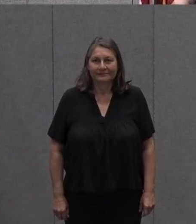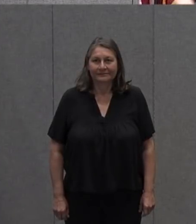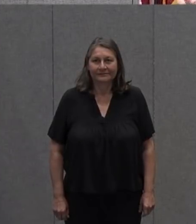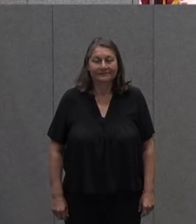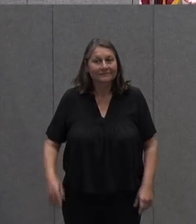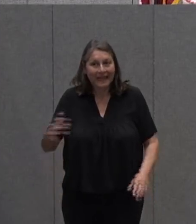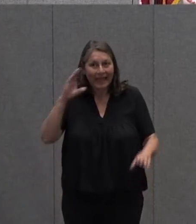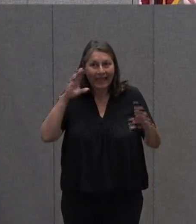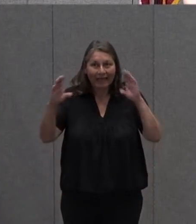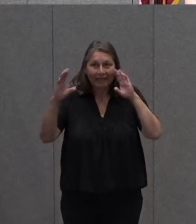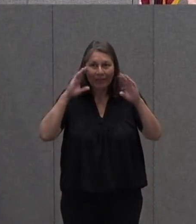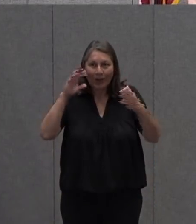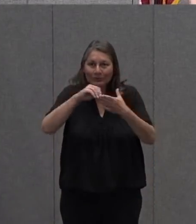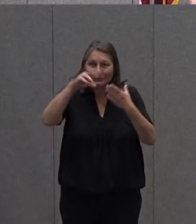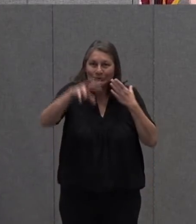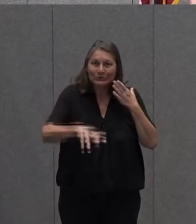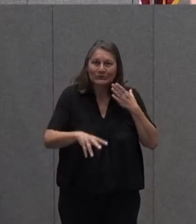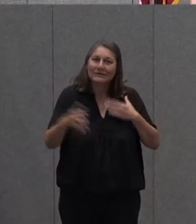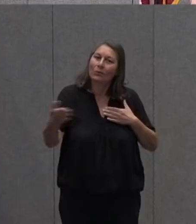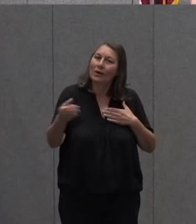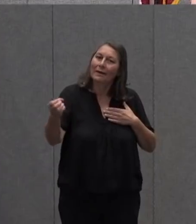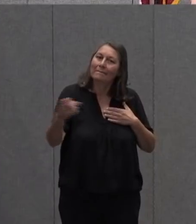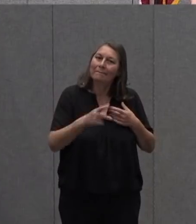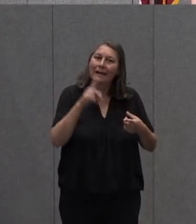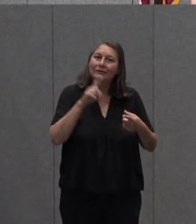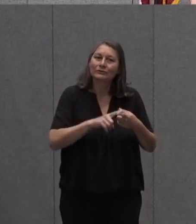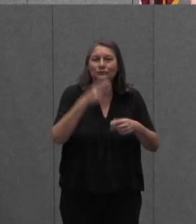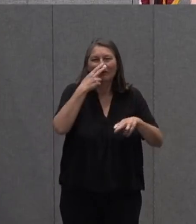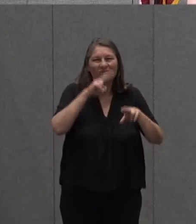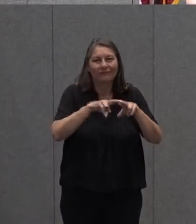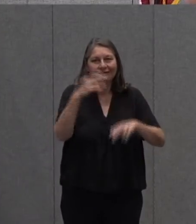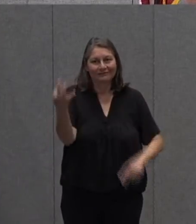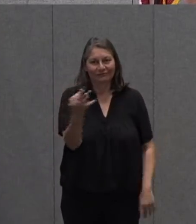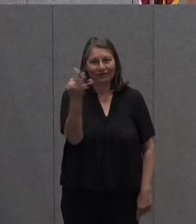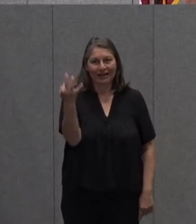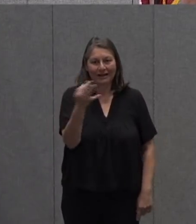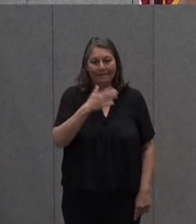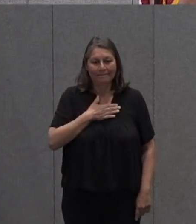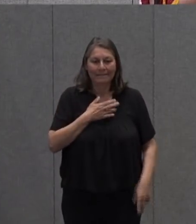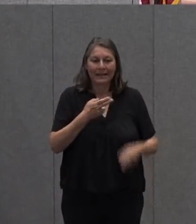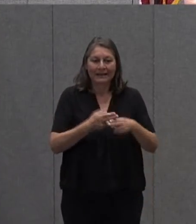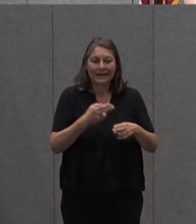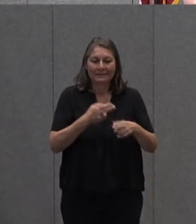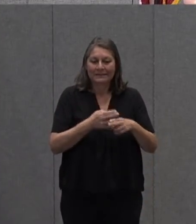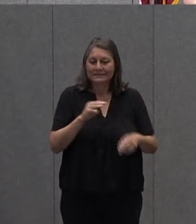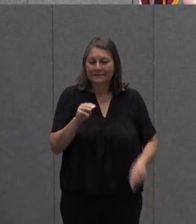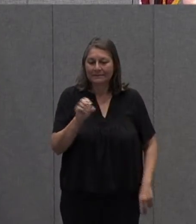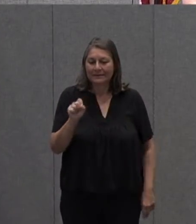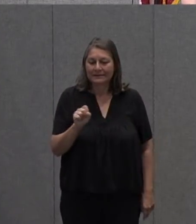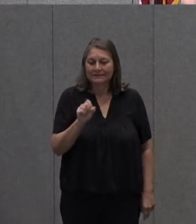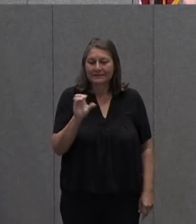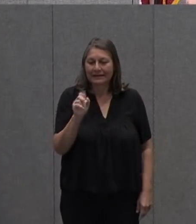Hello students, and welcome back to fun Friday. My name is Miss Kathy. And I'm Ms. Lori.